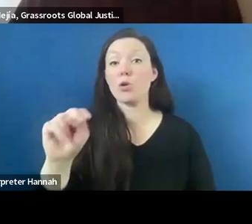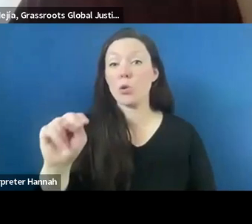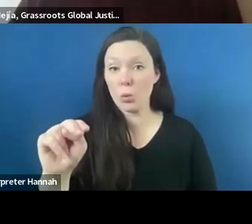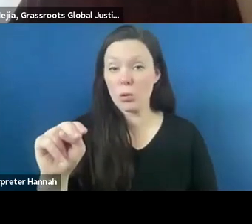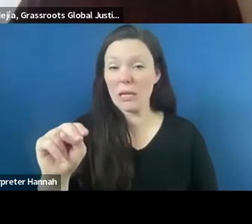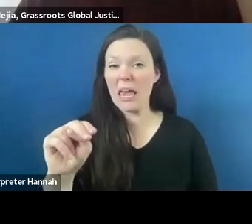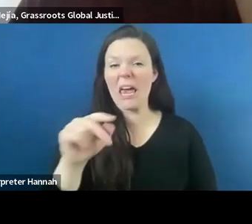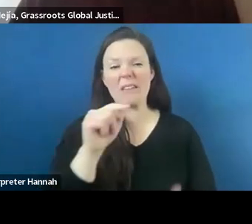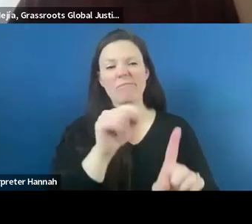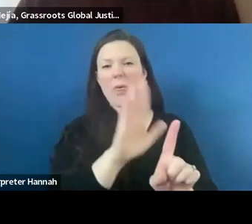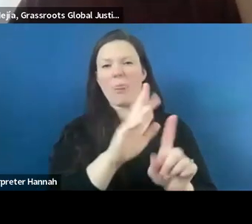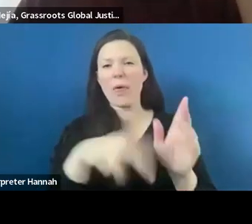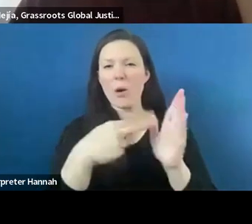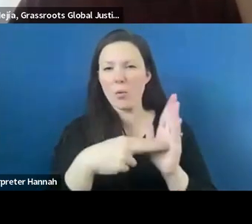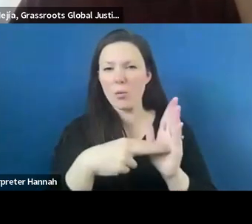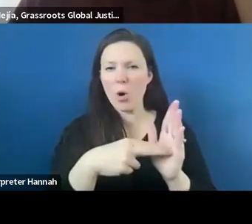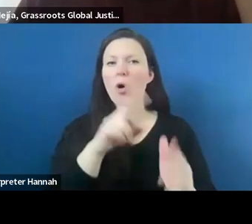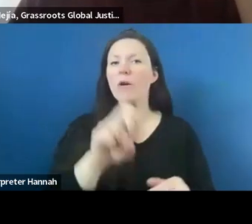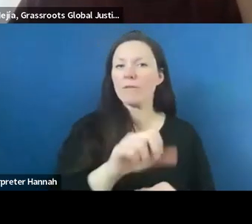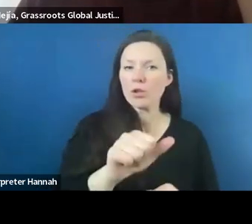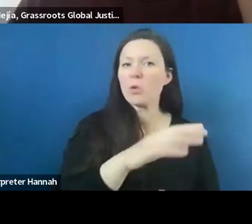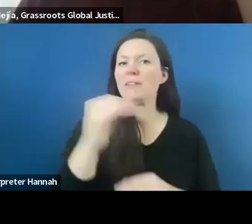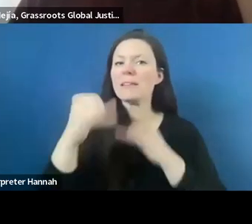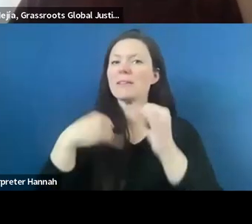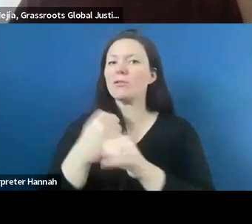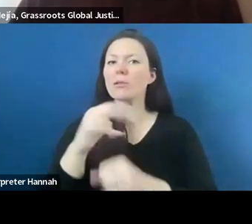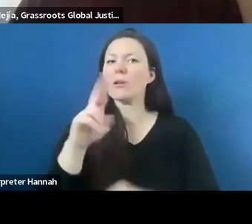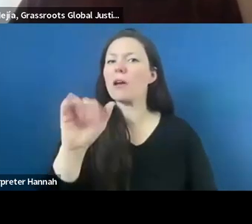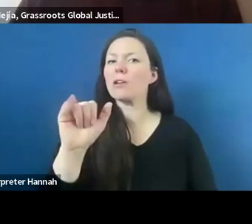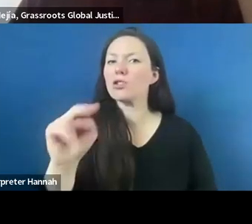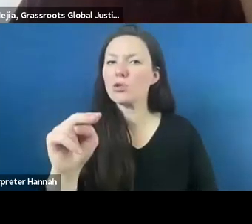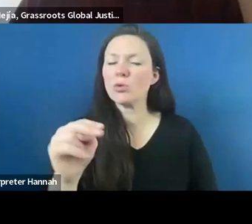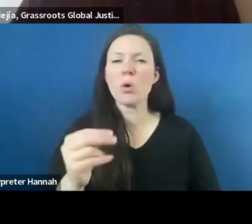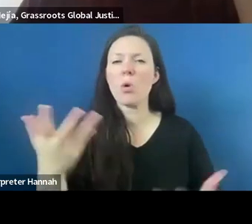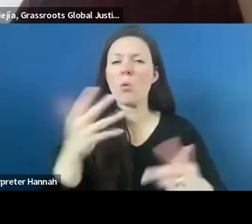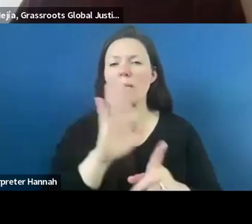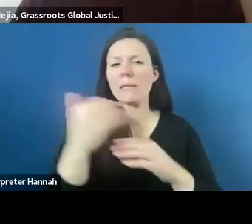and abroad in sort of working to dismantle the global military industrial complex.